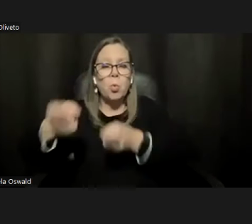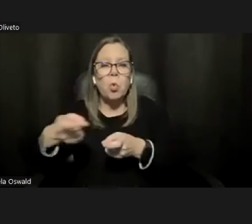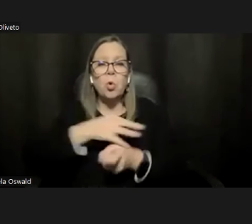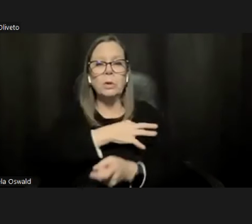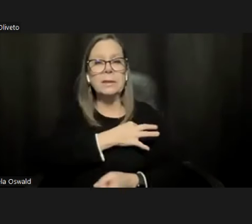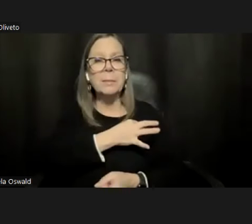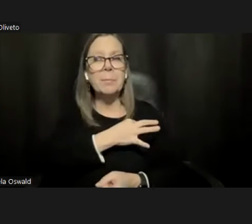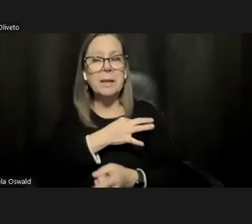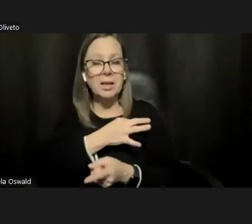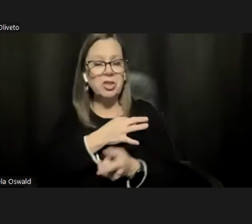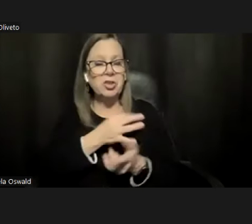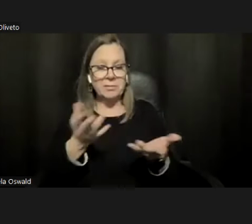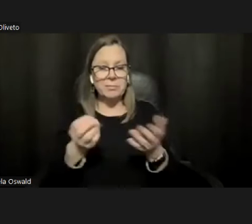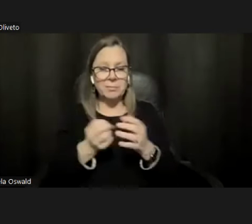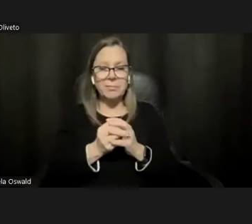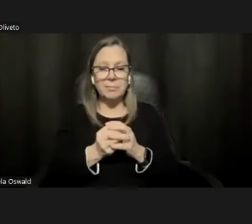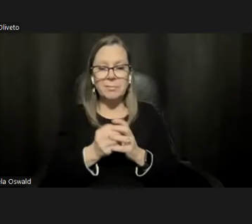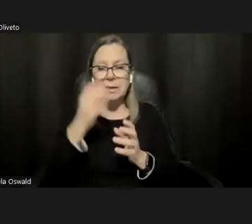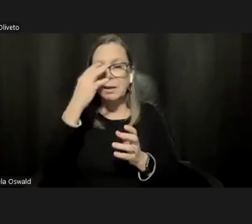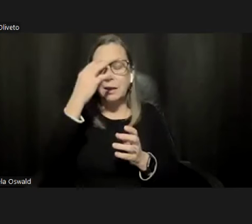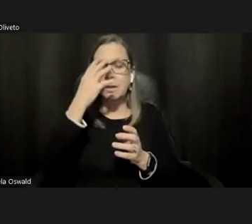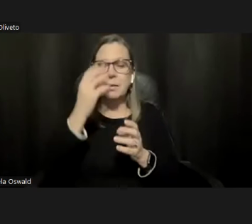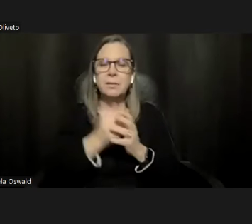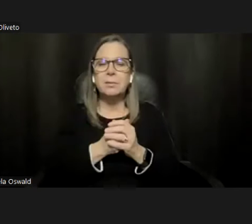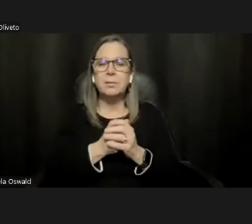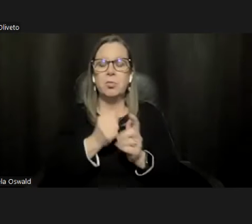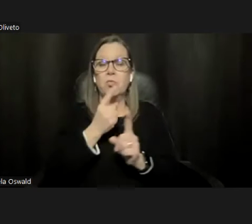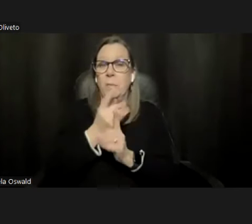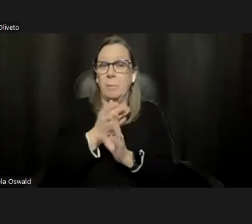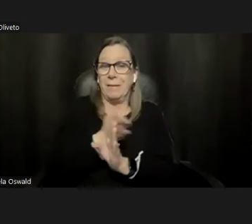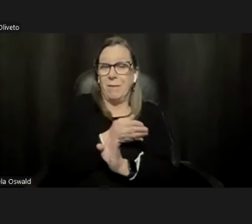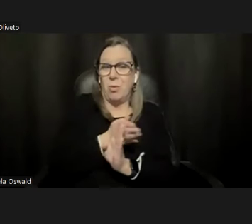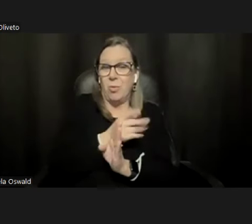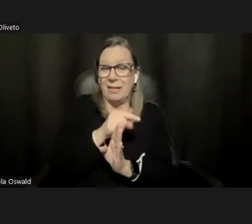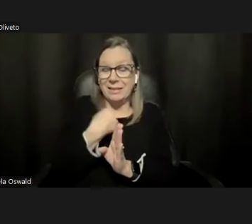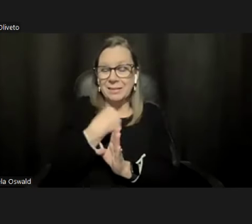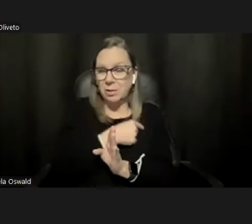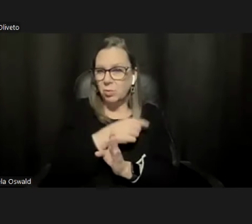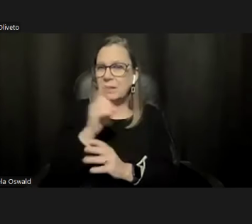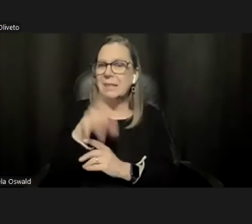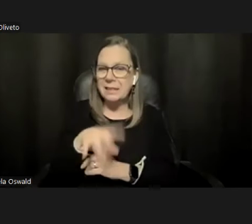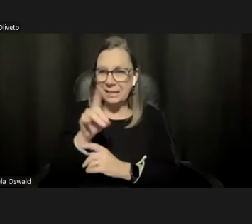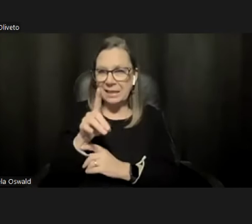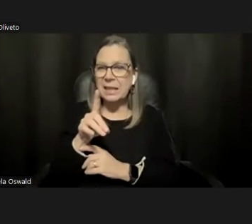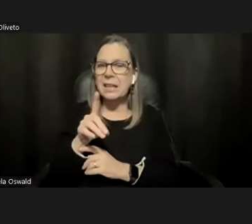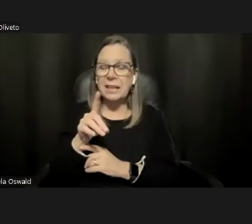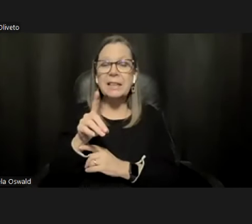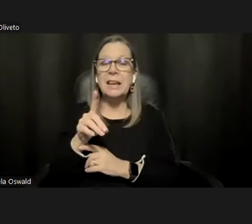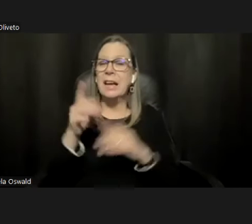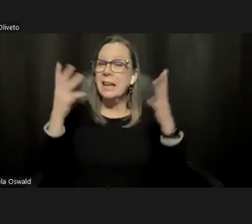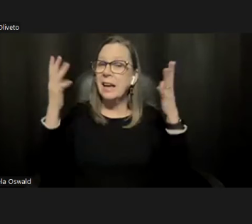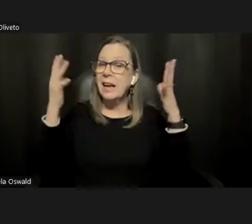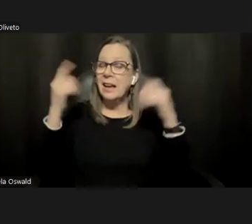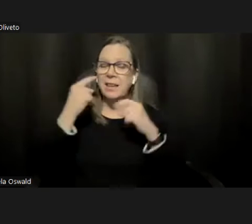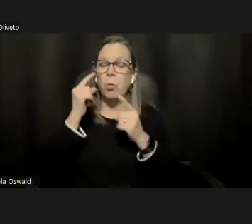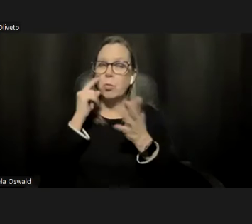with you, right before this, we did a recognition of accomplishment and that is really what